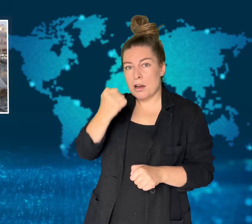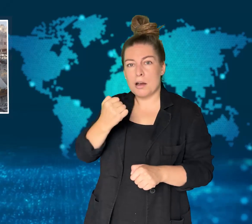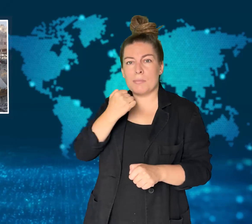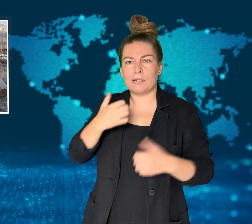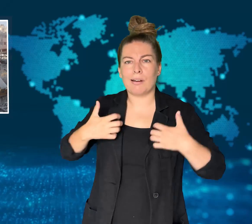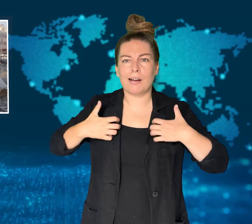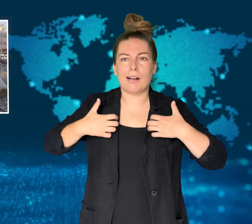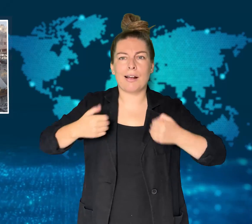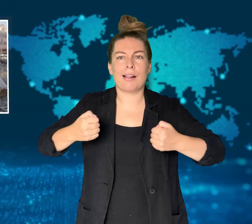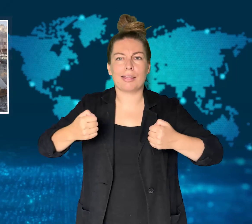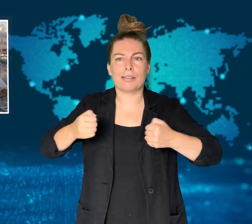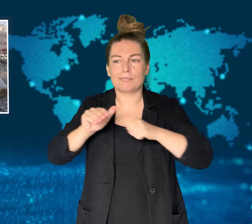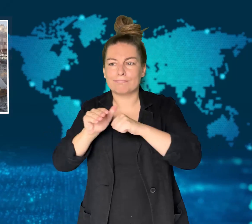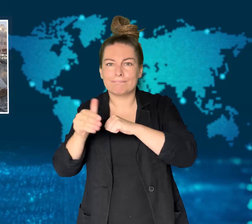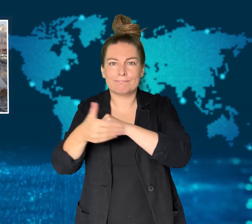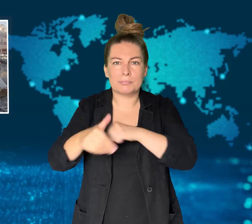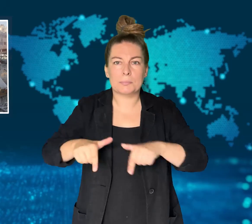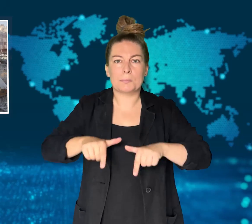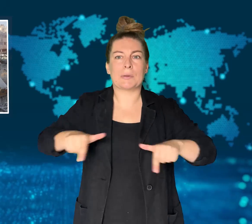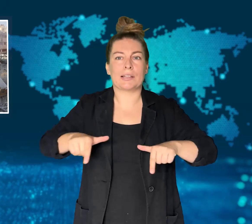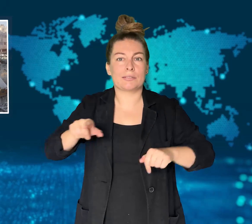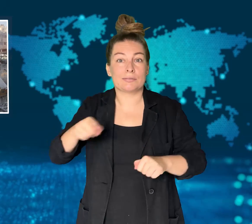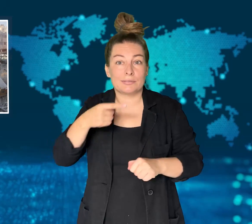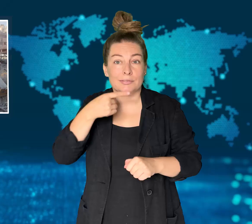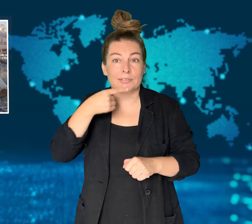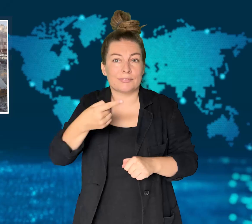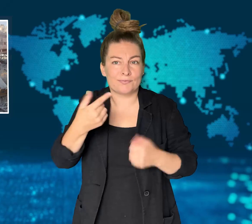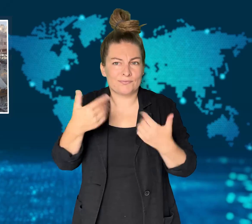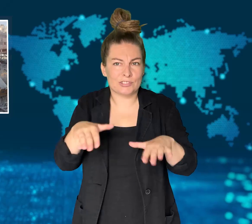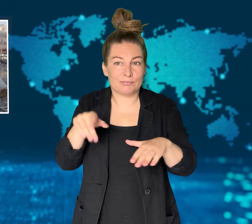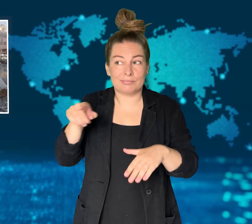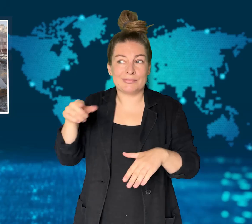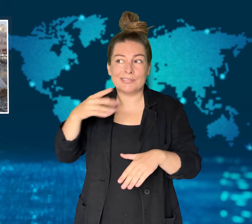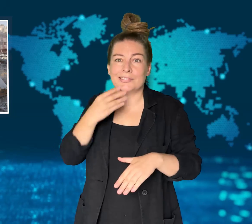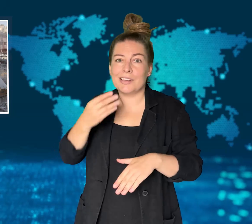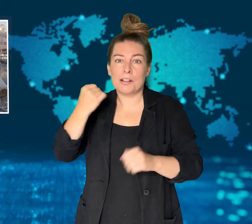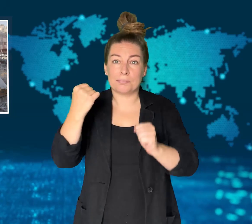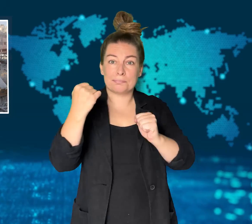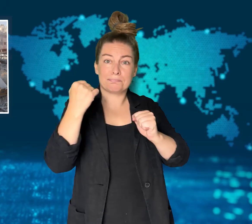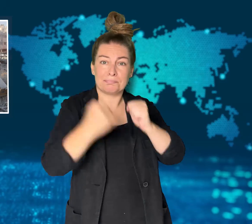Hezbollah rockets targeted Israel early Sunday as well,